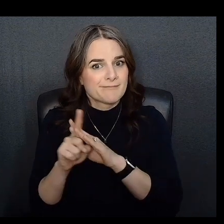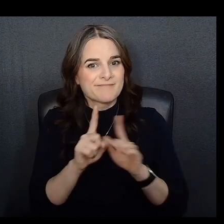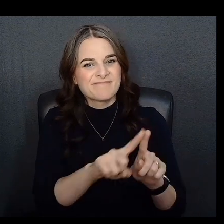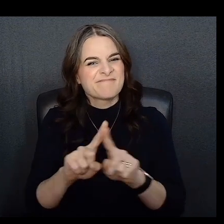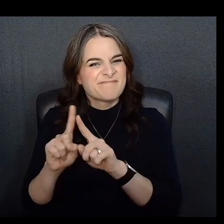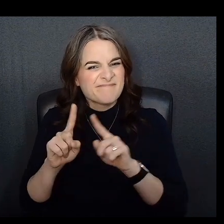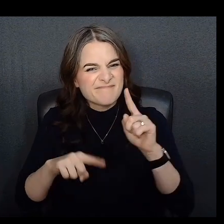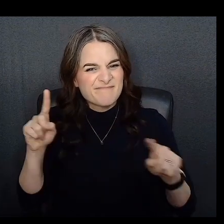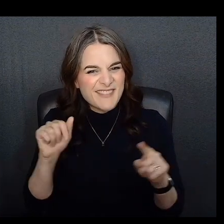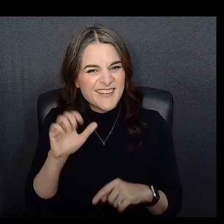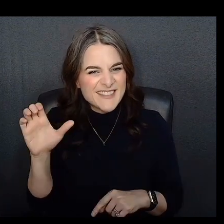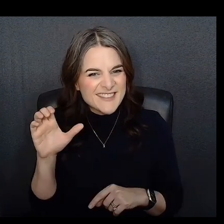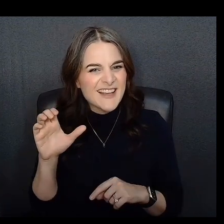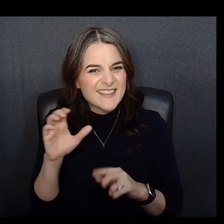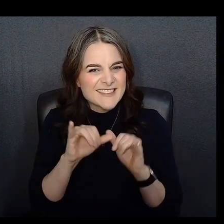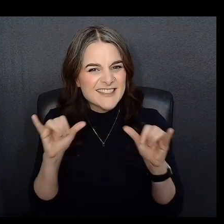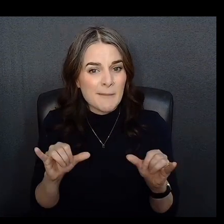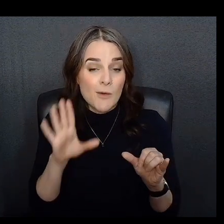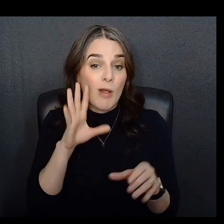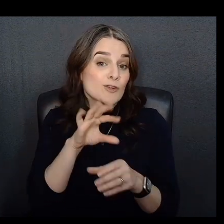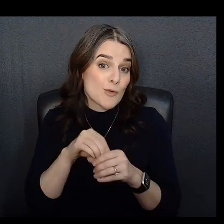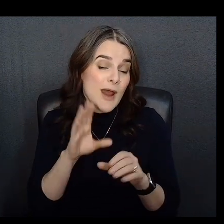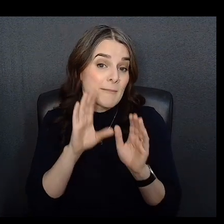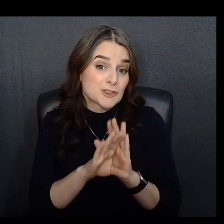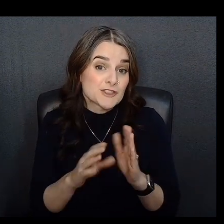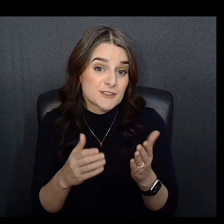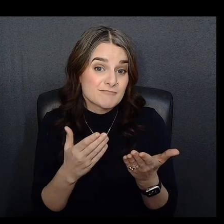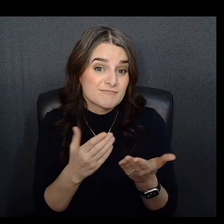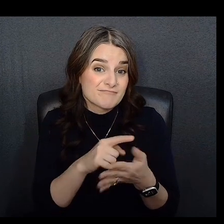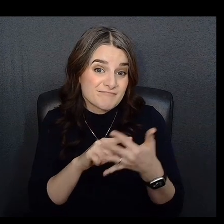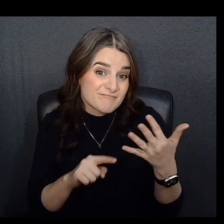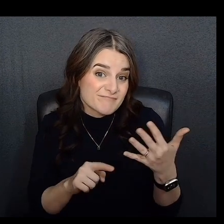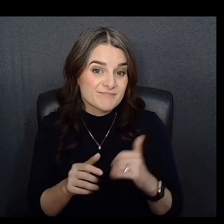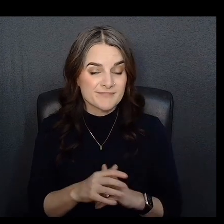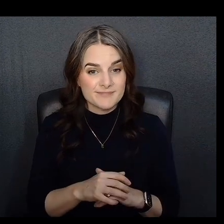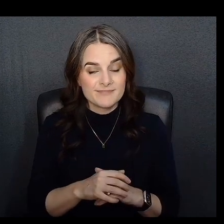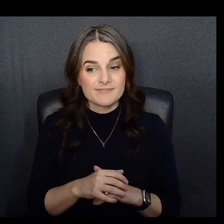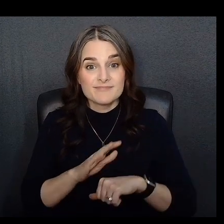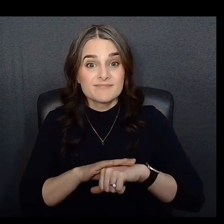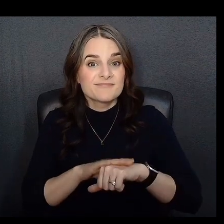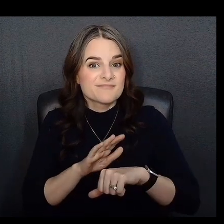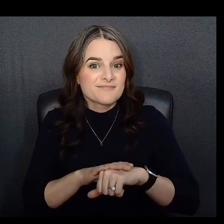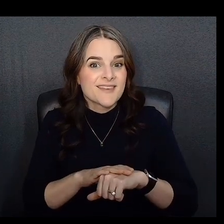so this is going to include images. Additional disclaimer-- the images with violence and abuse,